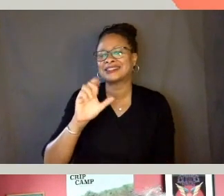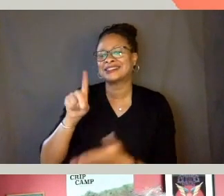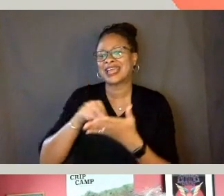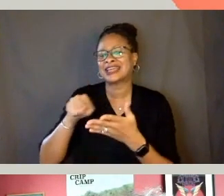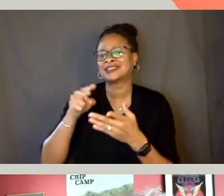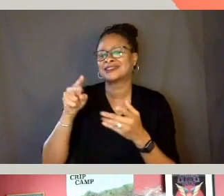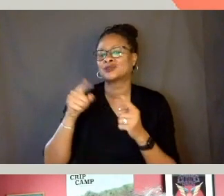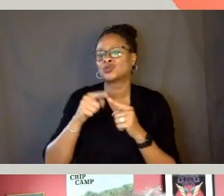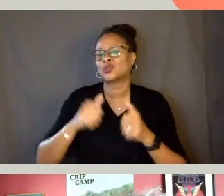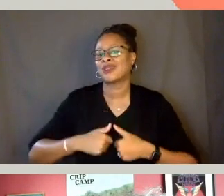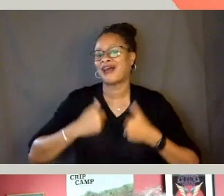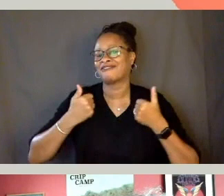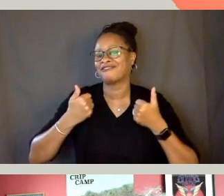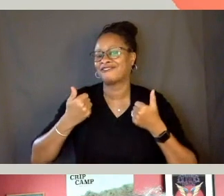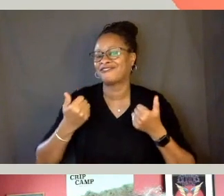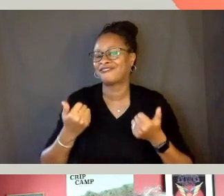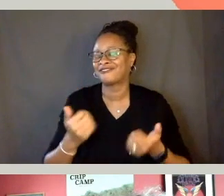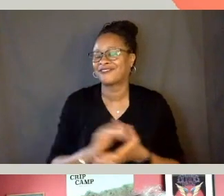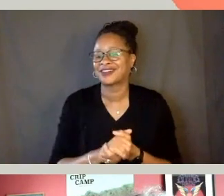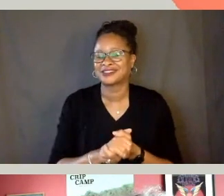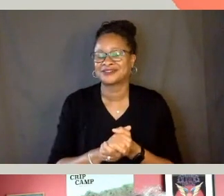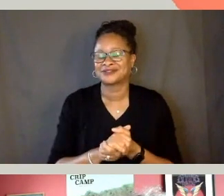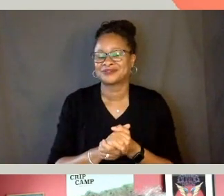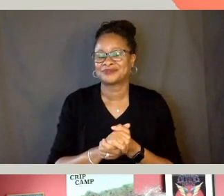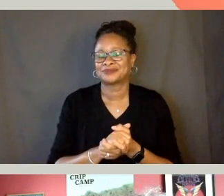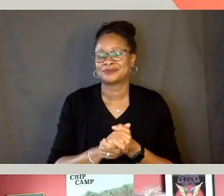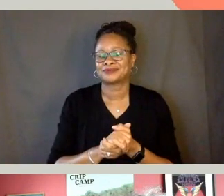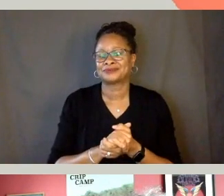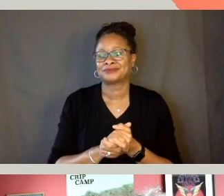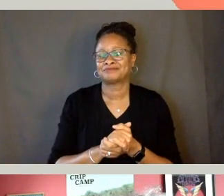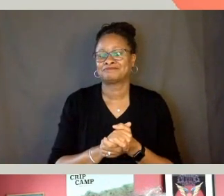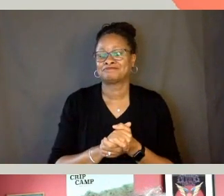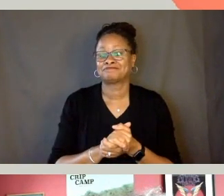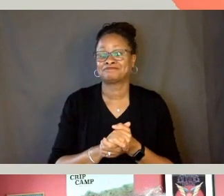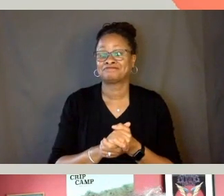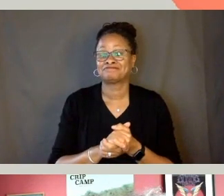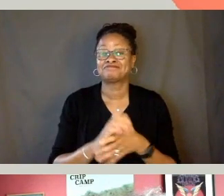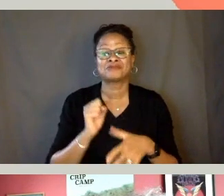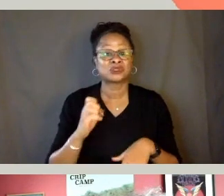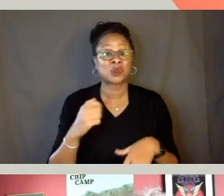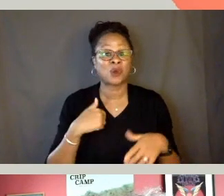So, you know, I just chose five minutes.